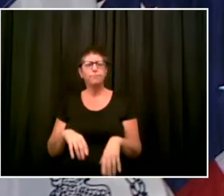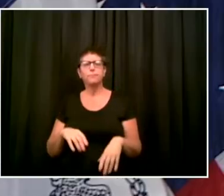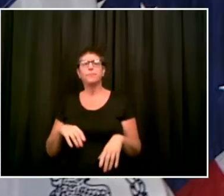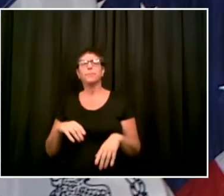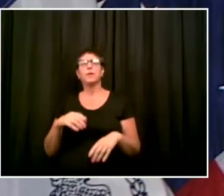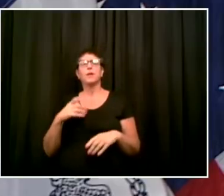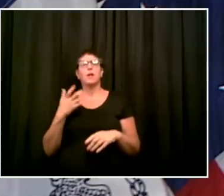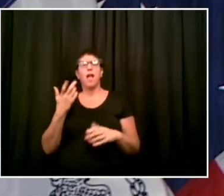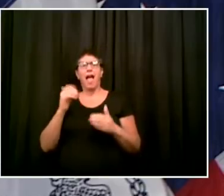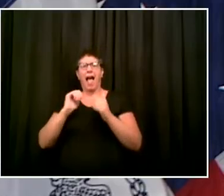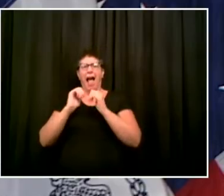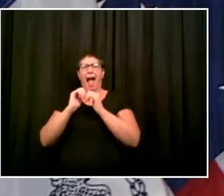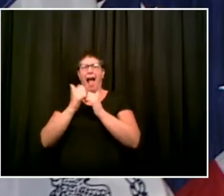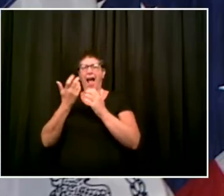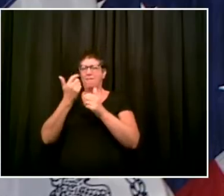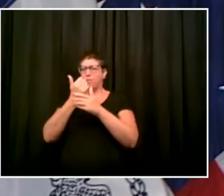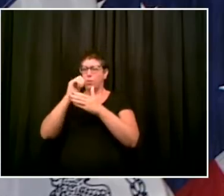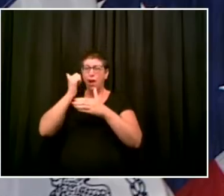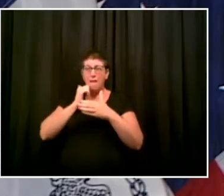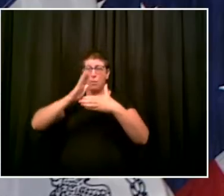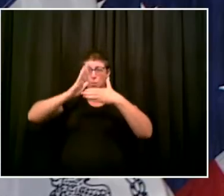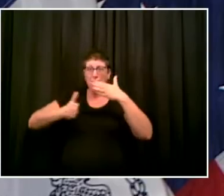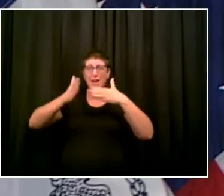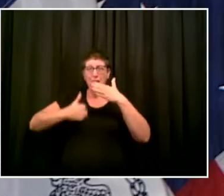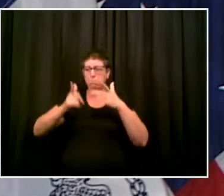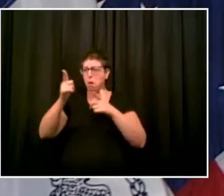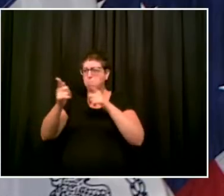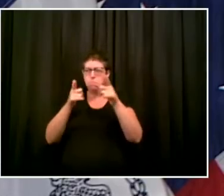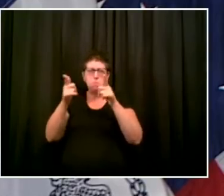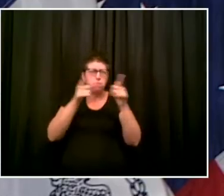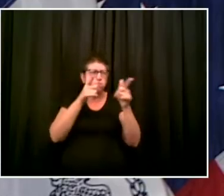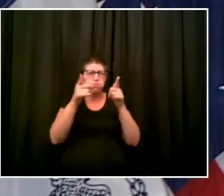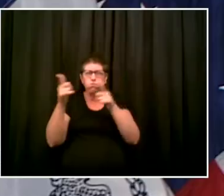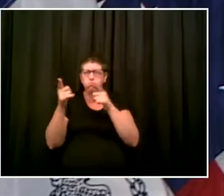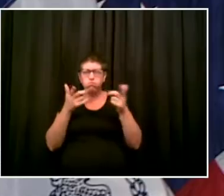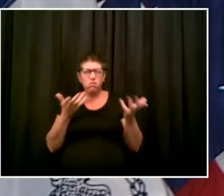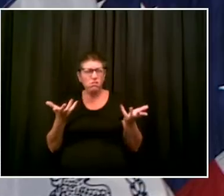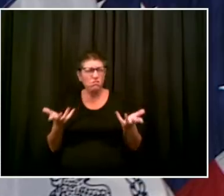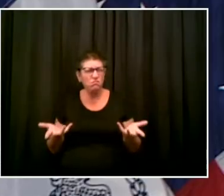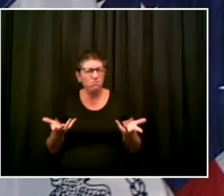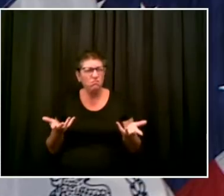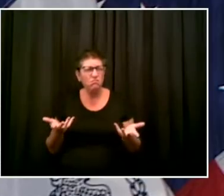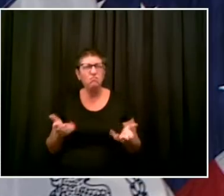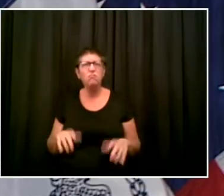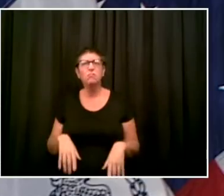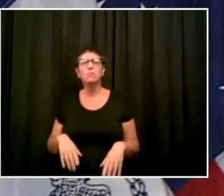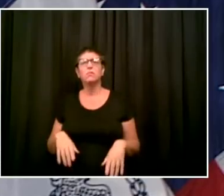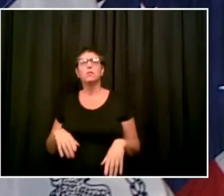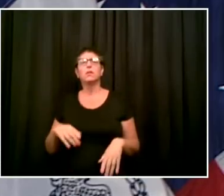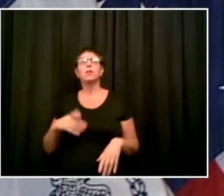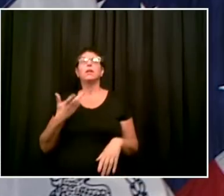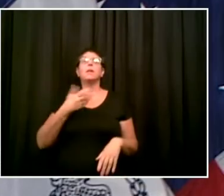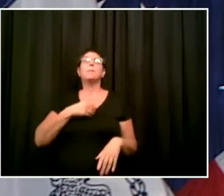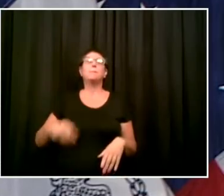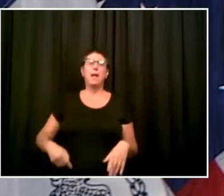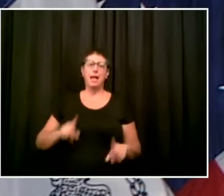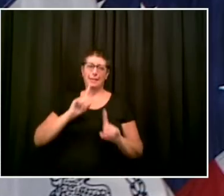THAT HTE ORWK IS GETTING DONE AND HOW FRUSTRATING IS ITT HAYOT UR MESSAGE ISN'T GETTING DOWN TO THE LEVEL OF PEOPLE,